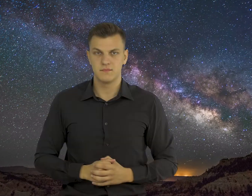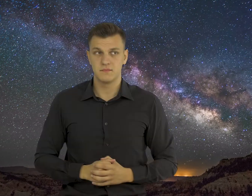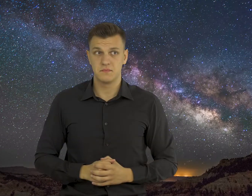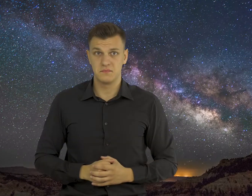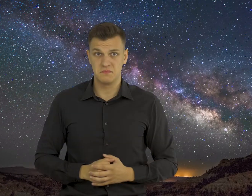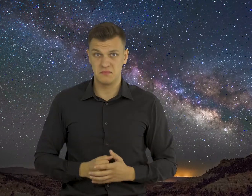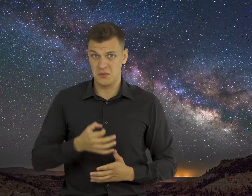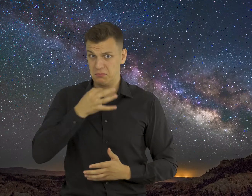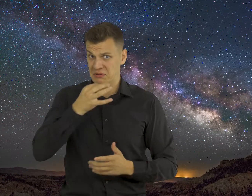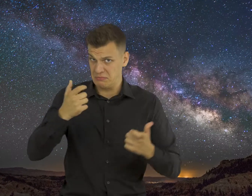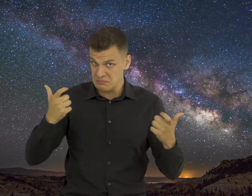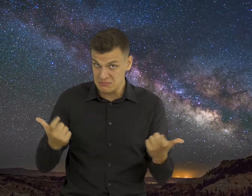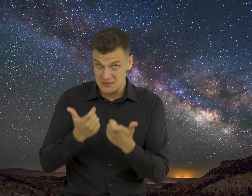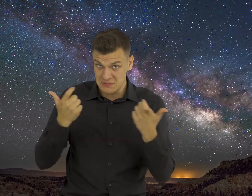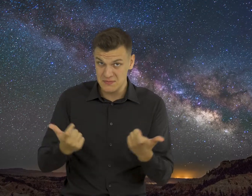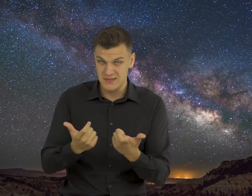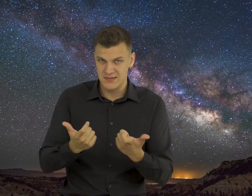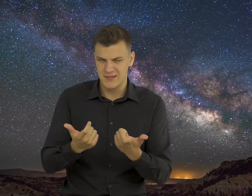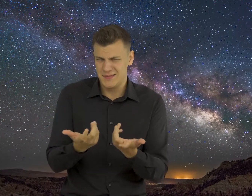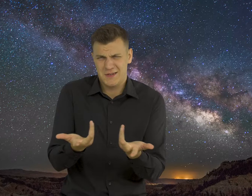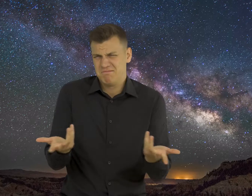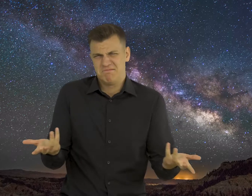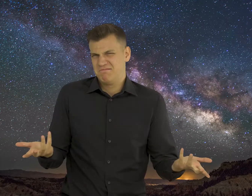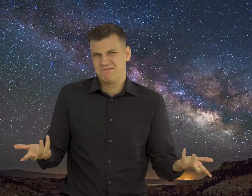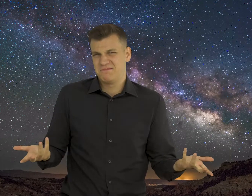Was there any cause for concern? No.